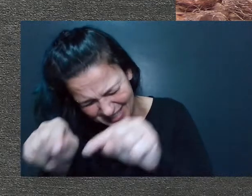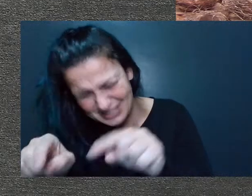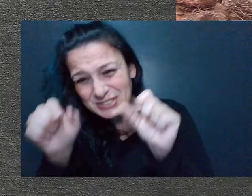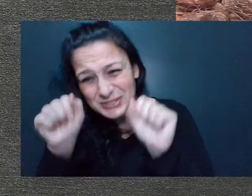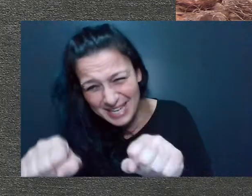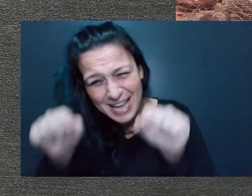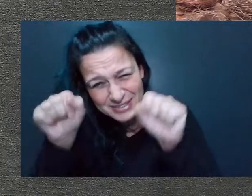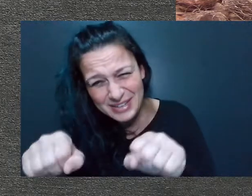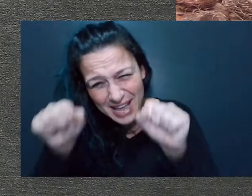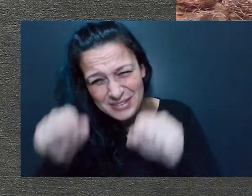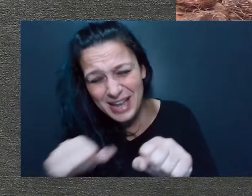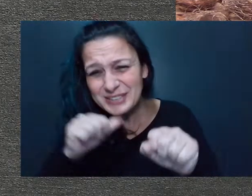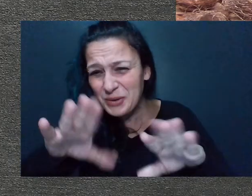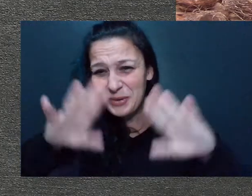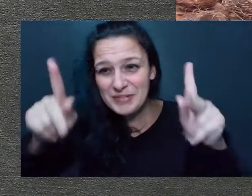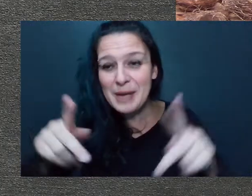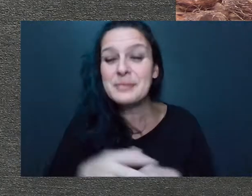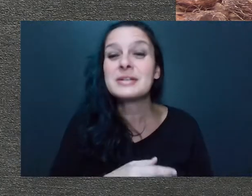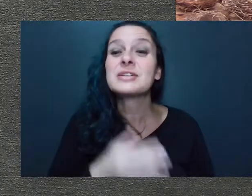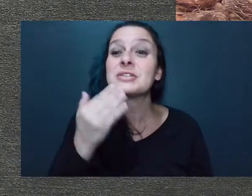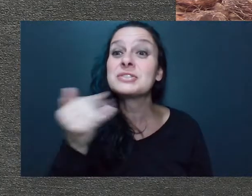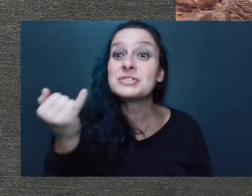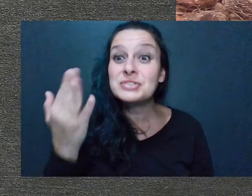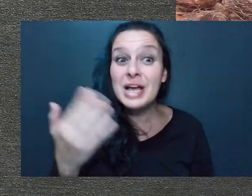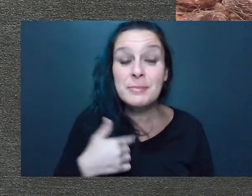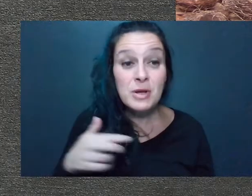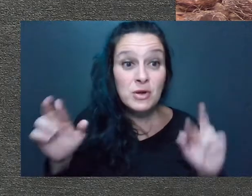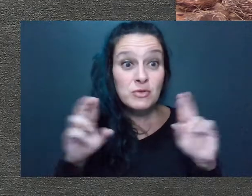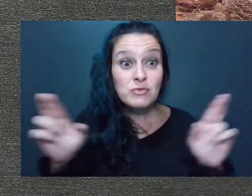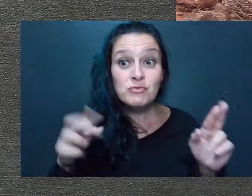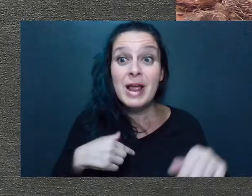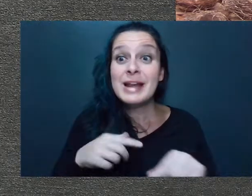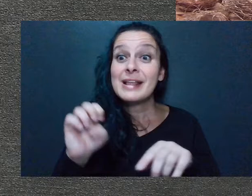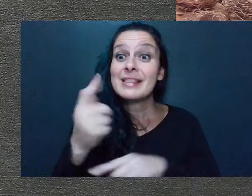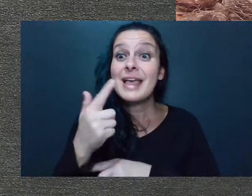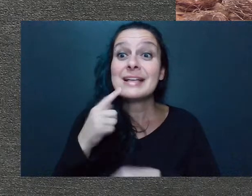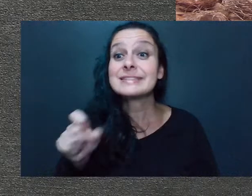Don't give up. Don't give up. Oh, good job. Ready? Kick your legs.